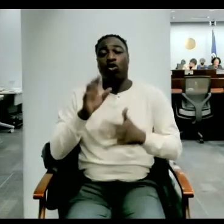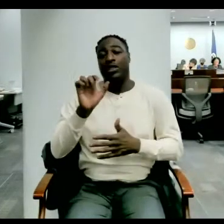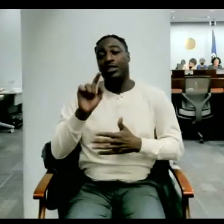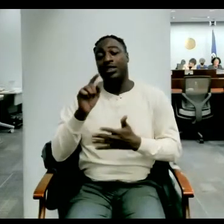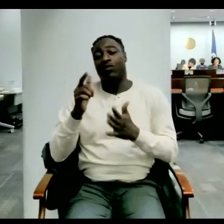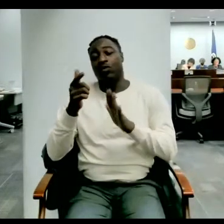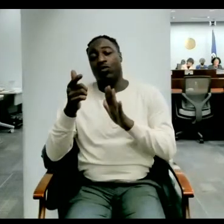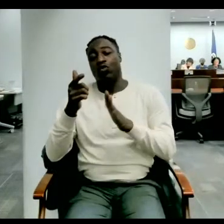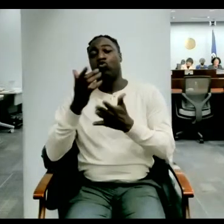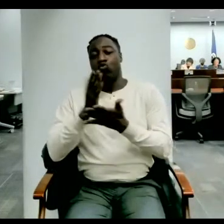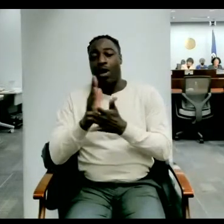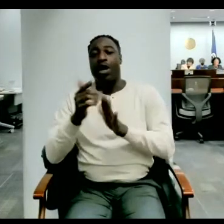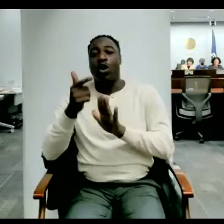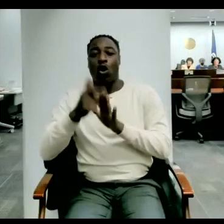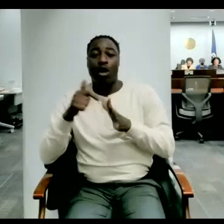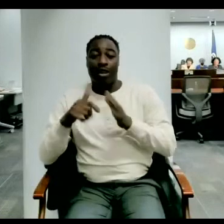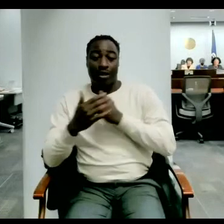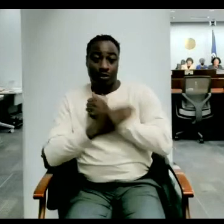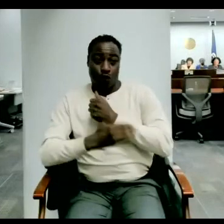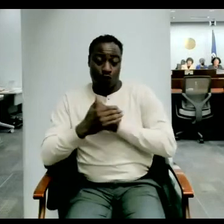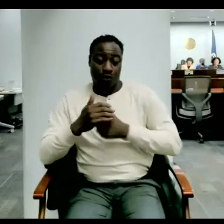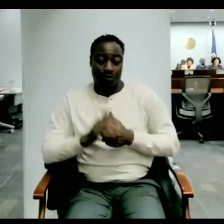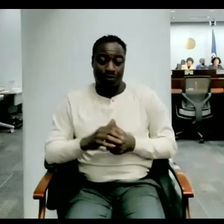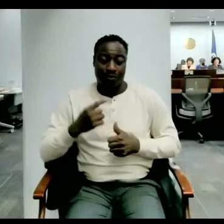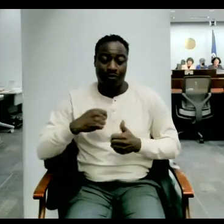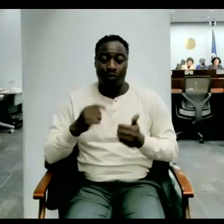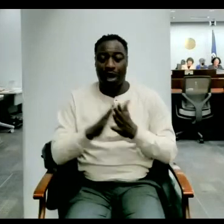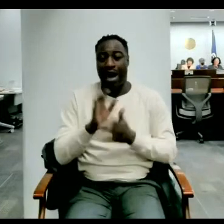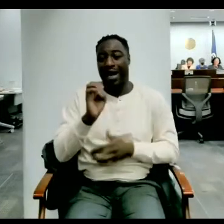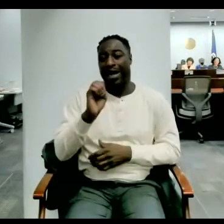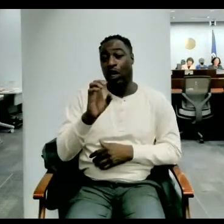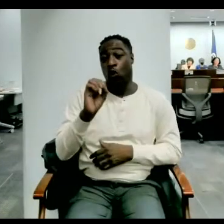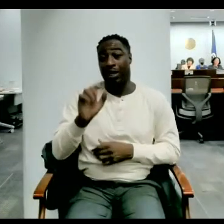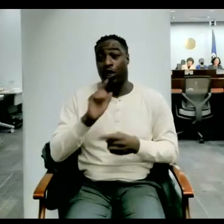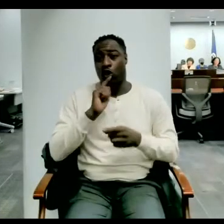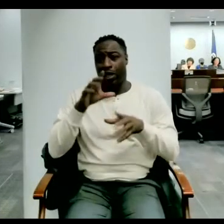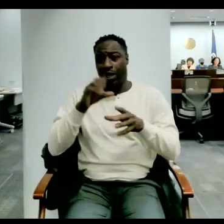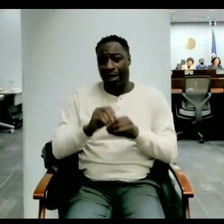Civil Rights laws of this country and we ask the EEOC to engage in targeted